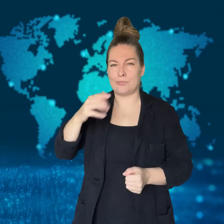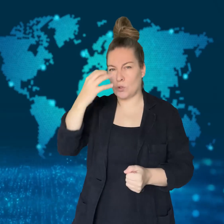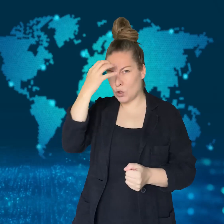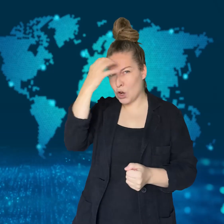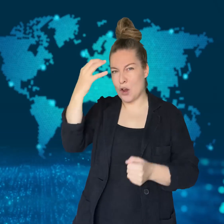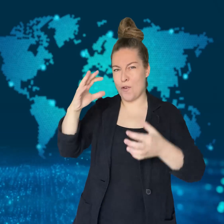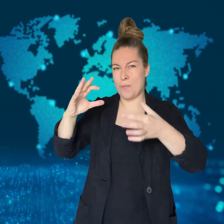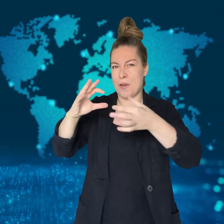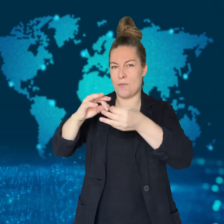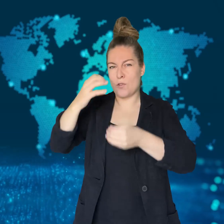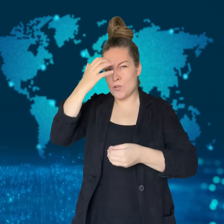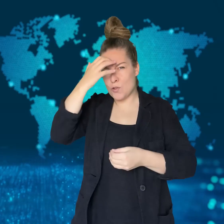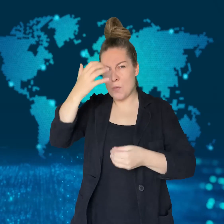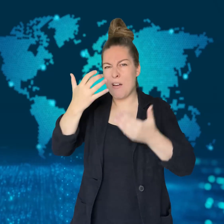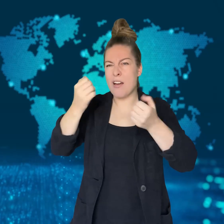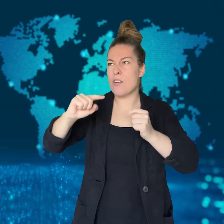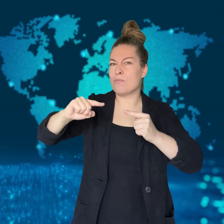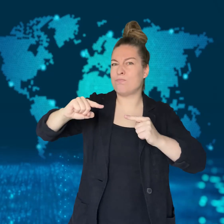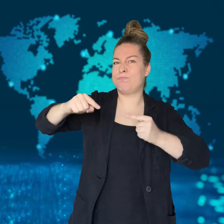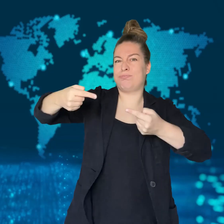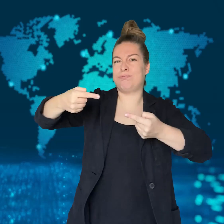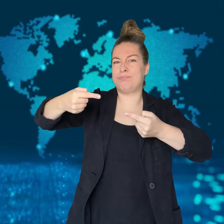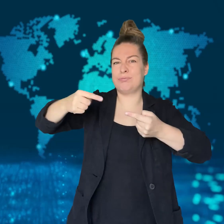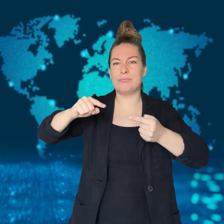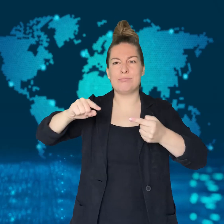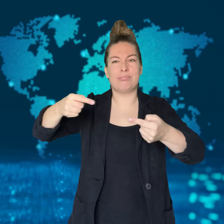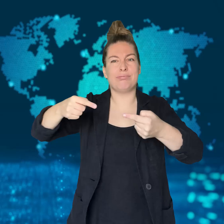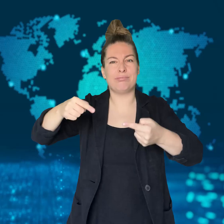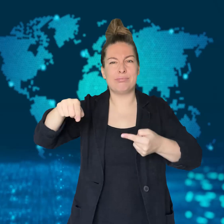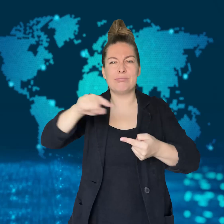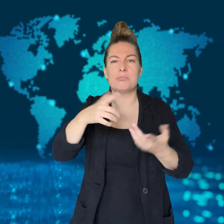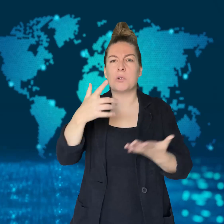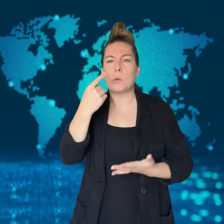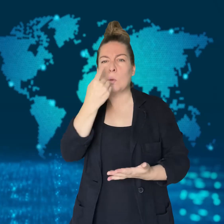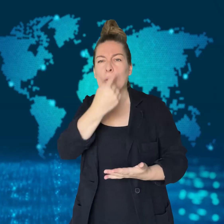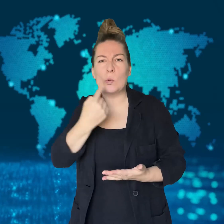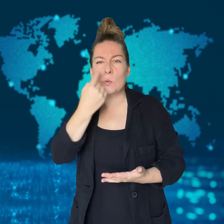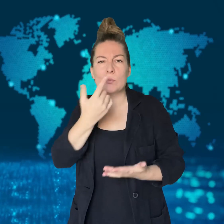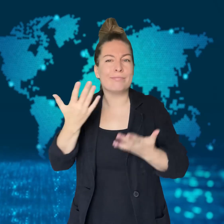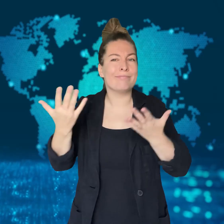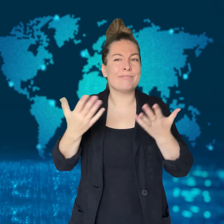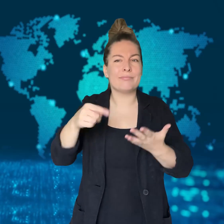Authorities have already targeted or